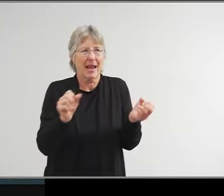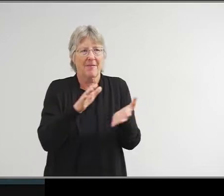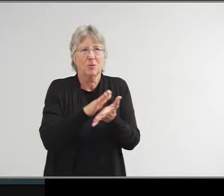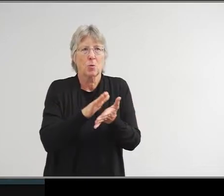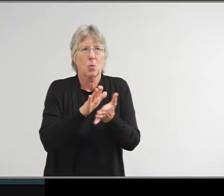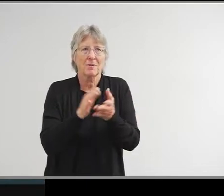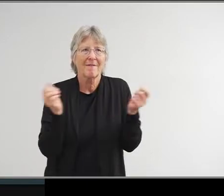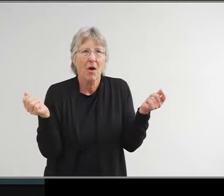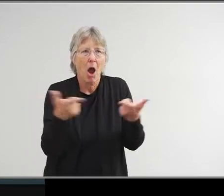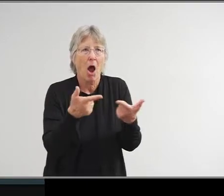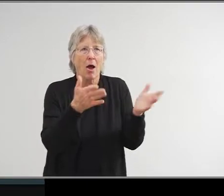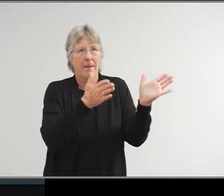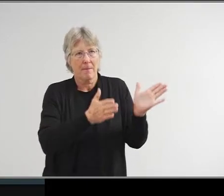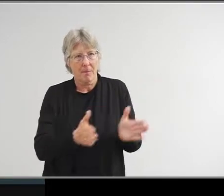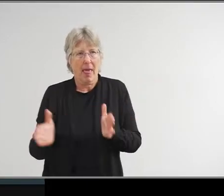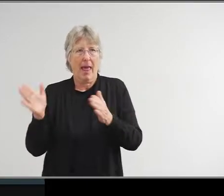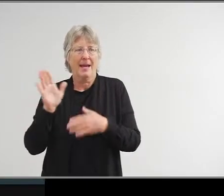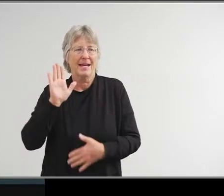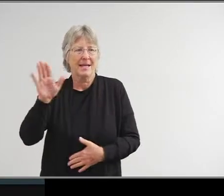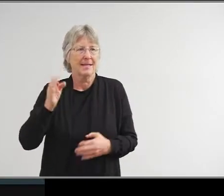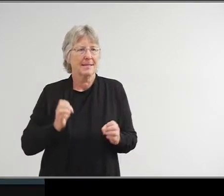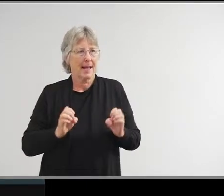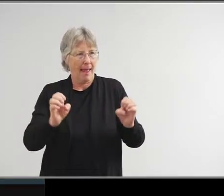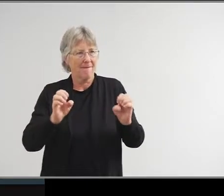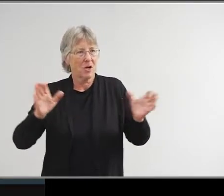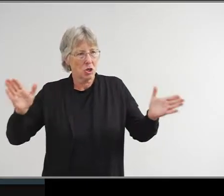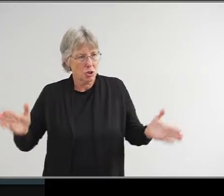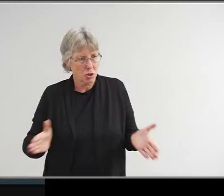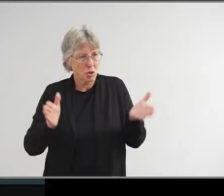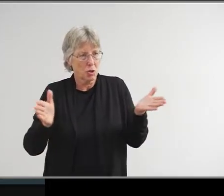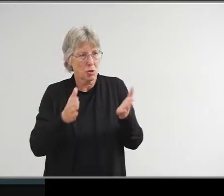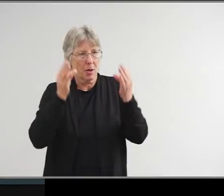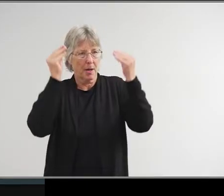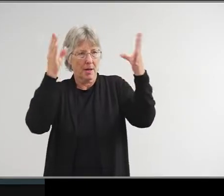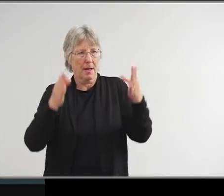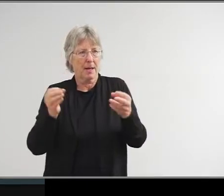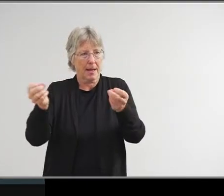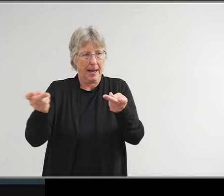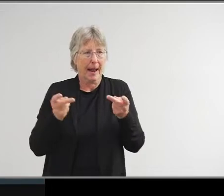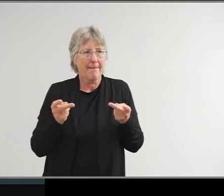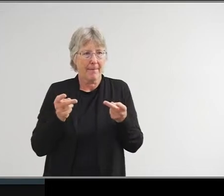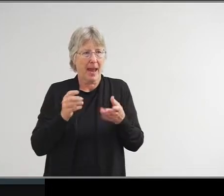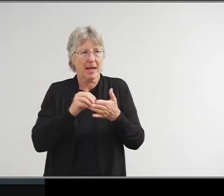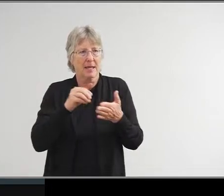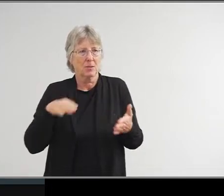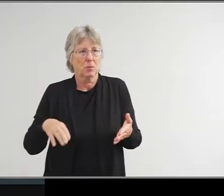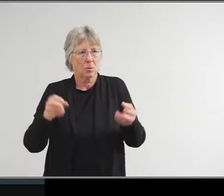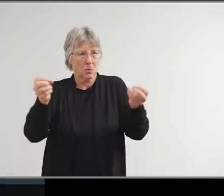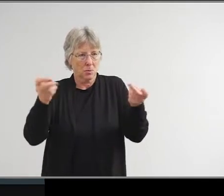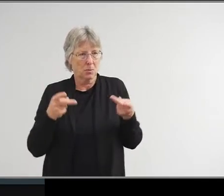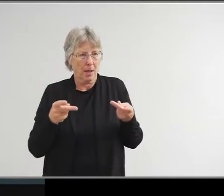It was his effort to encourage teachers to come back and students to come back into school buildings